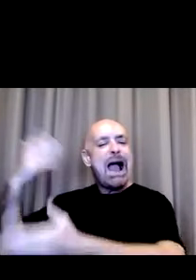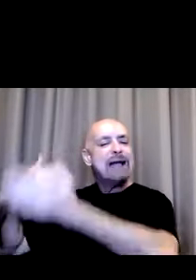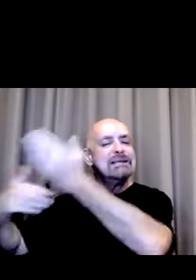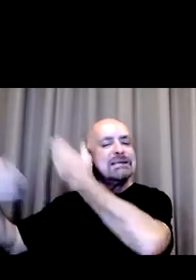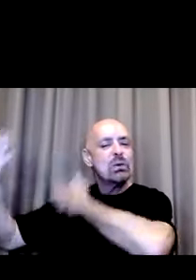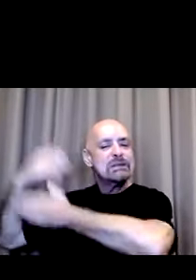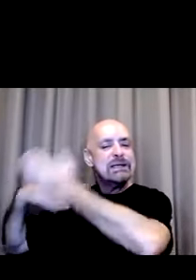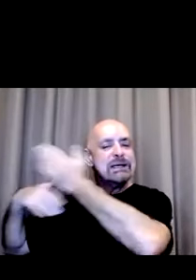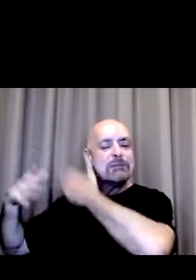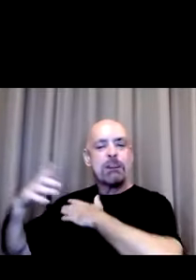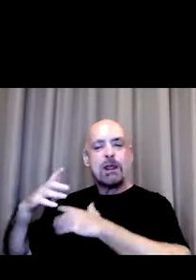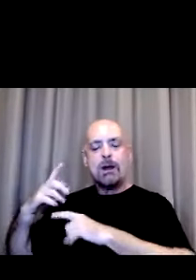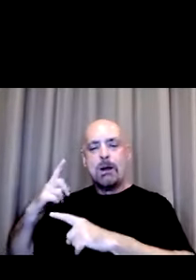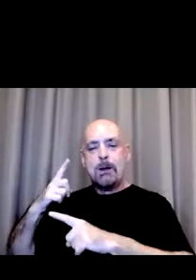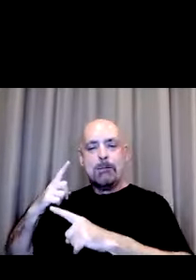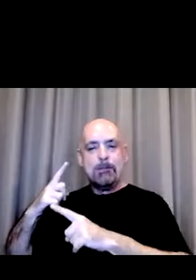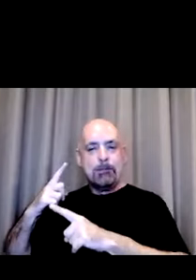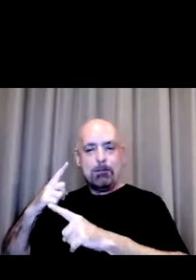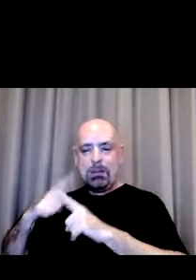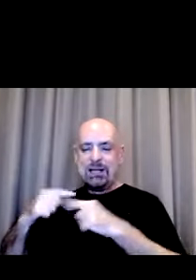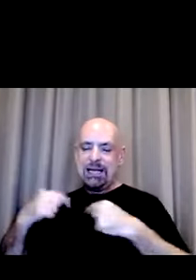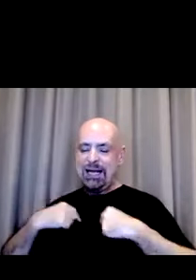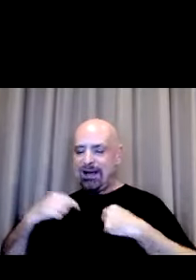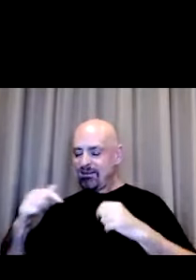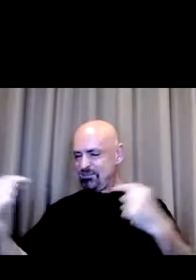important revolution namely the American Revolution?